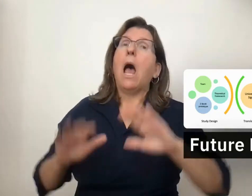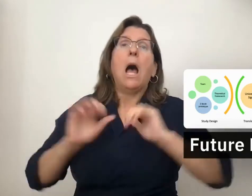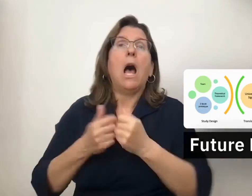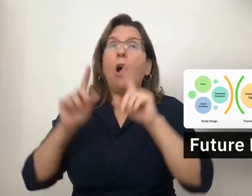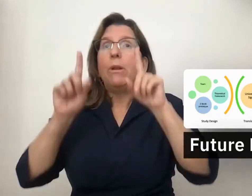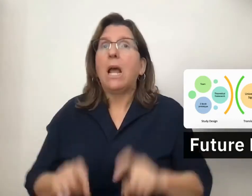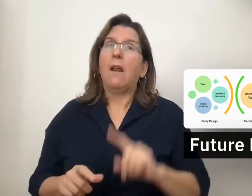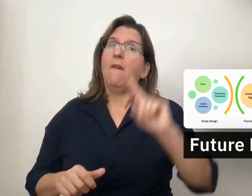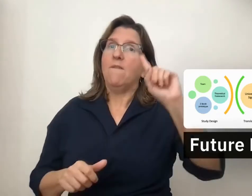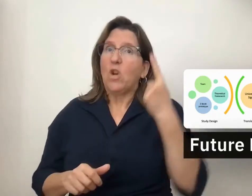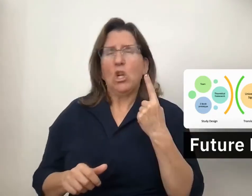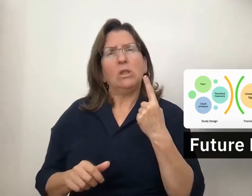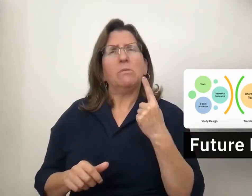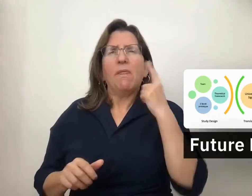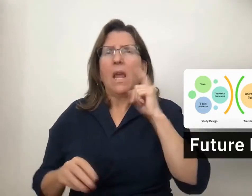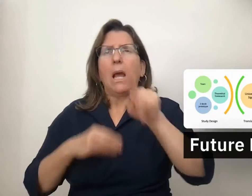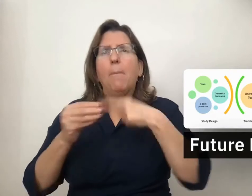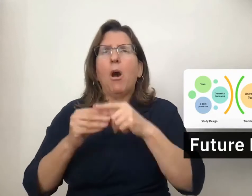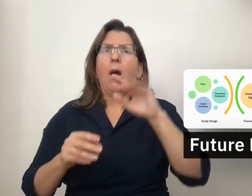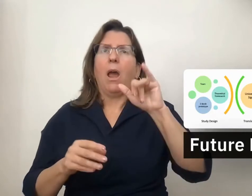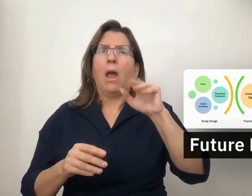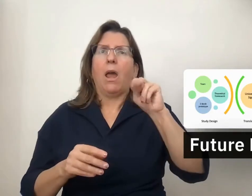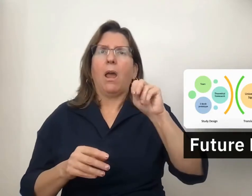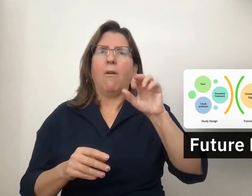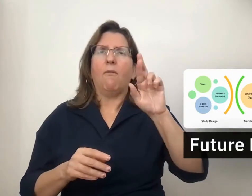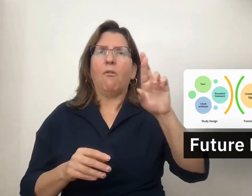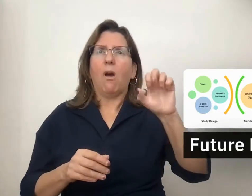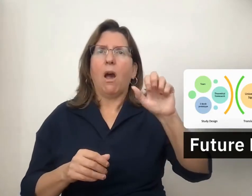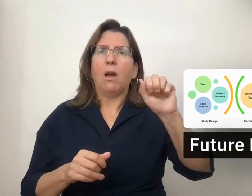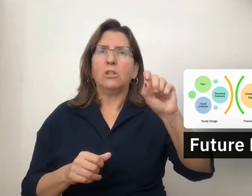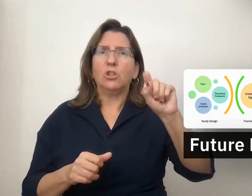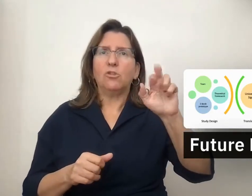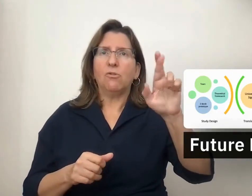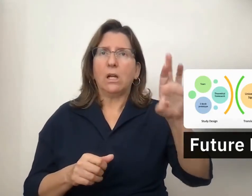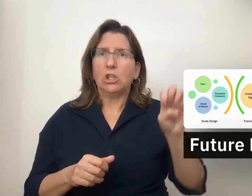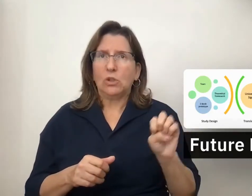What is the necessary infrastructure for testing ebooks?